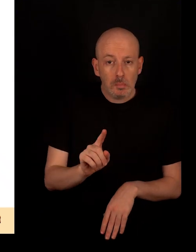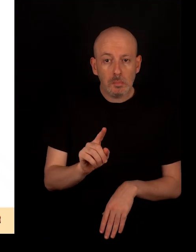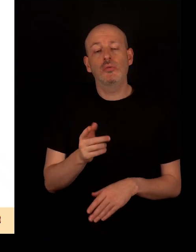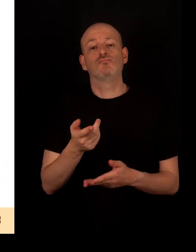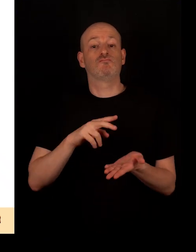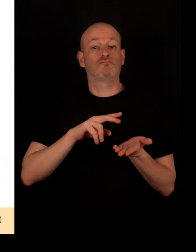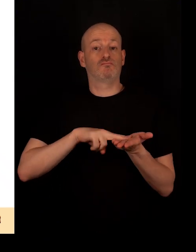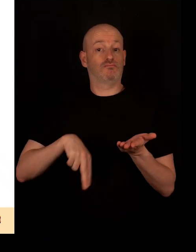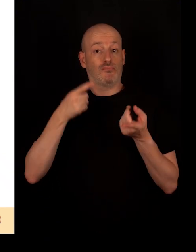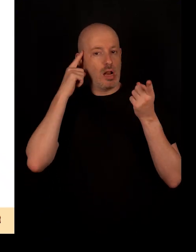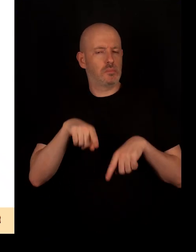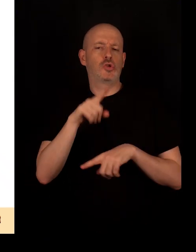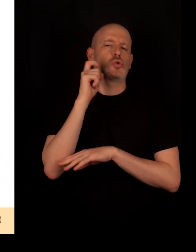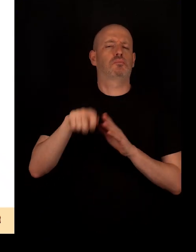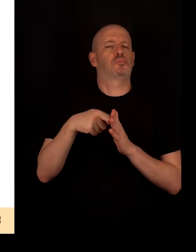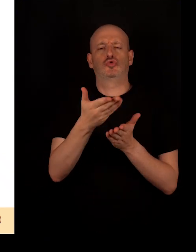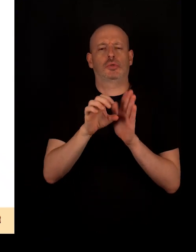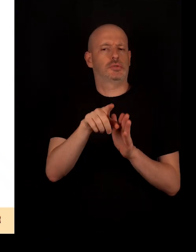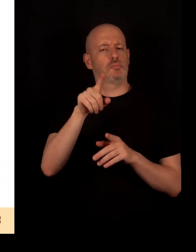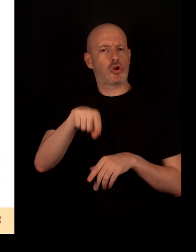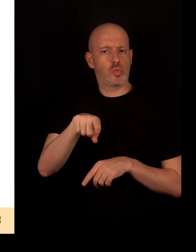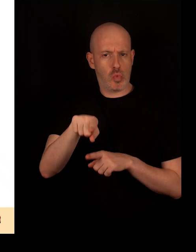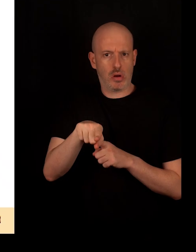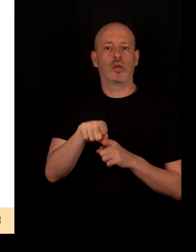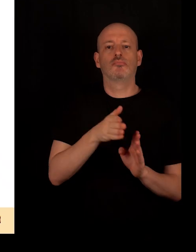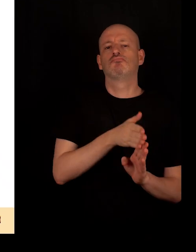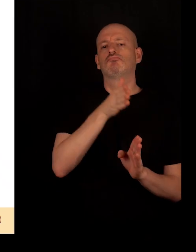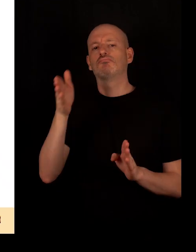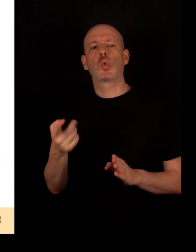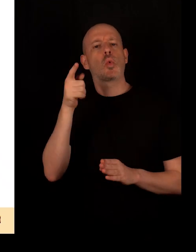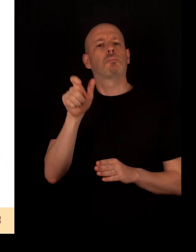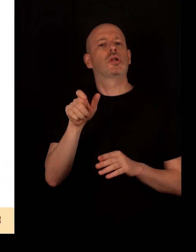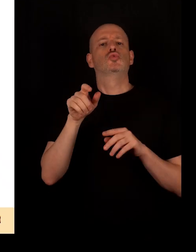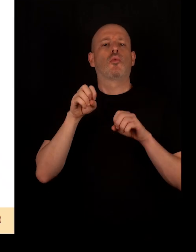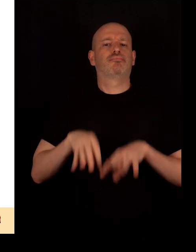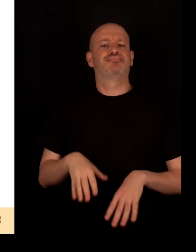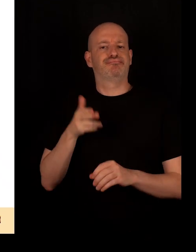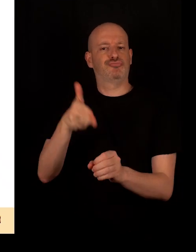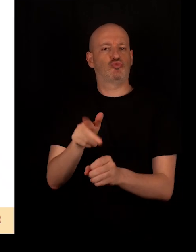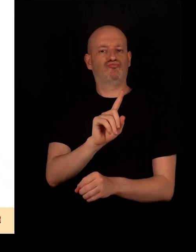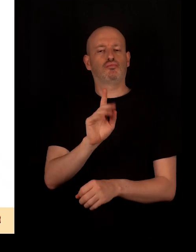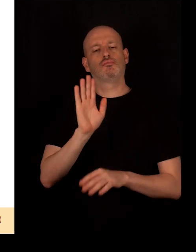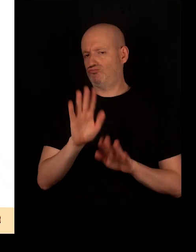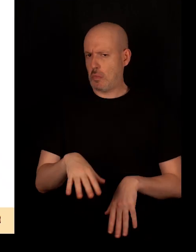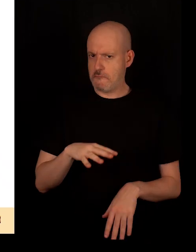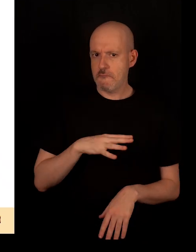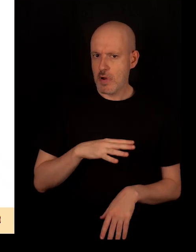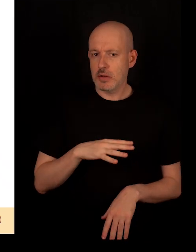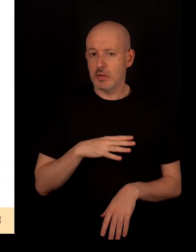so for instance, we sign the agreement to start your project in January and in the end one person decided not to join you, then this is fine.